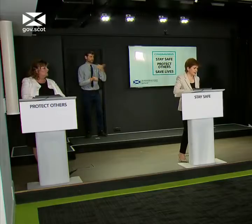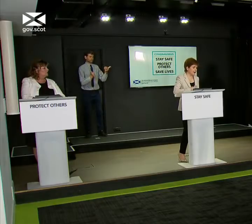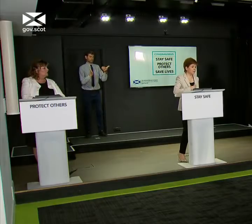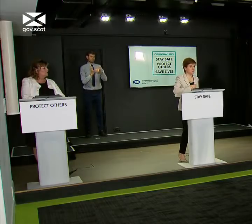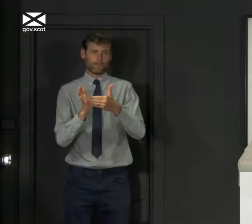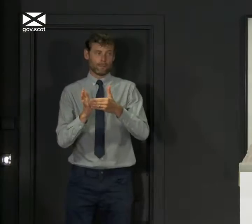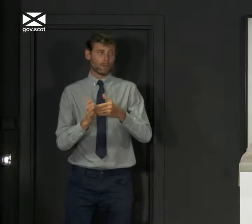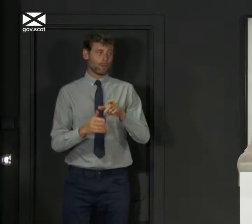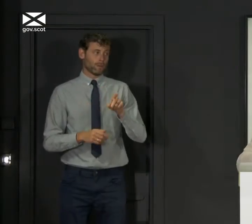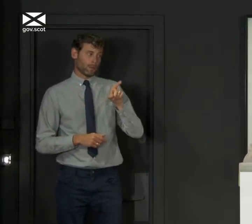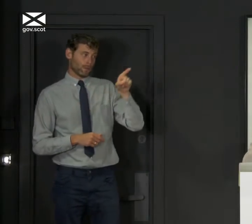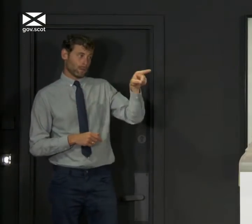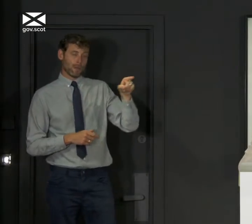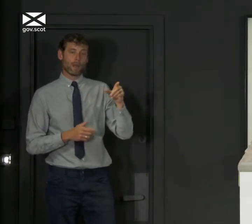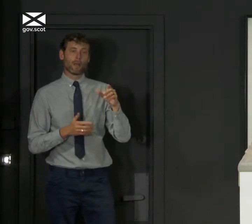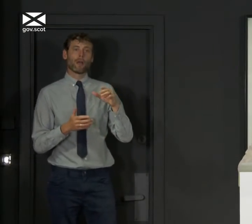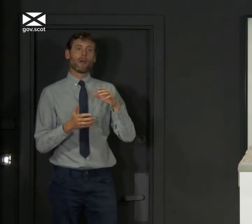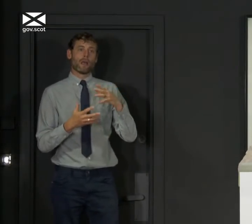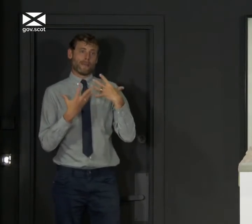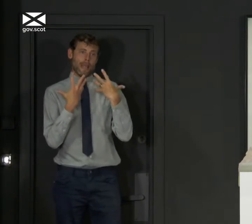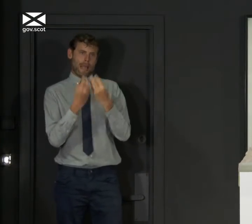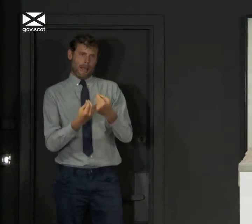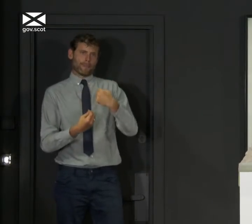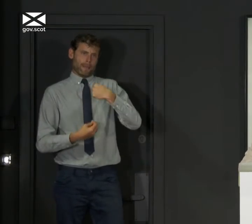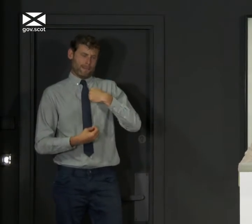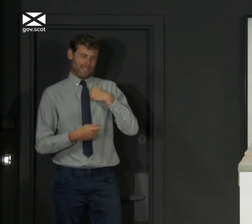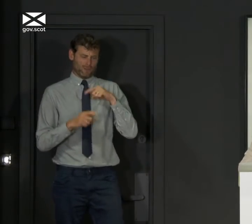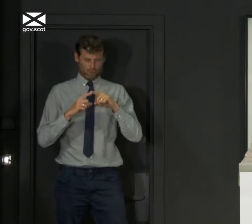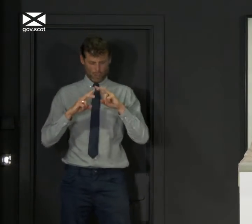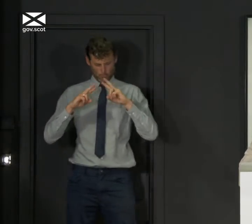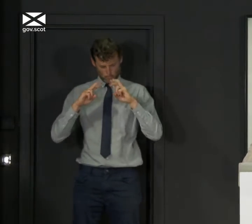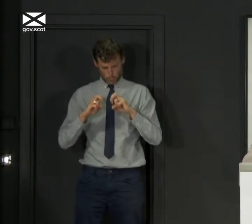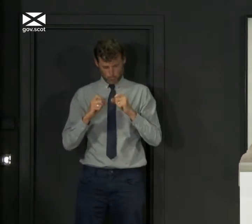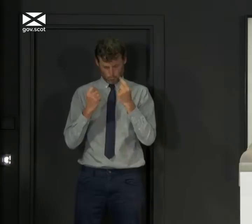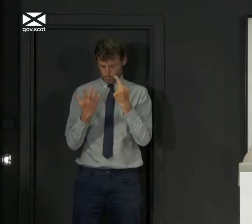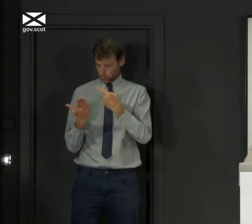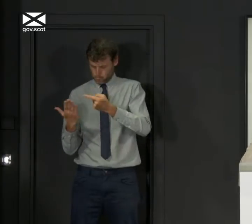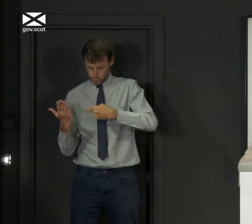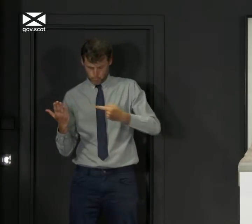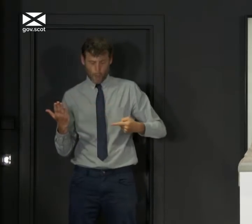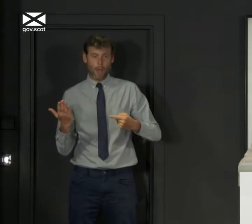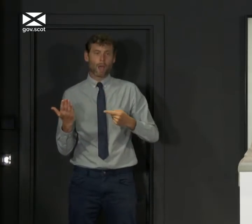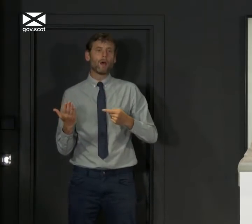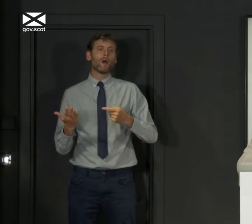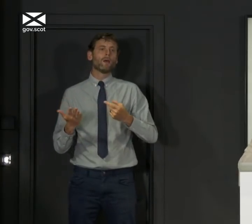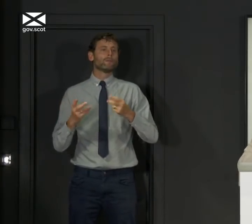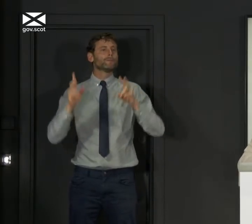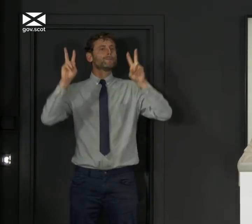been helping me and the Cabinet understand. We talk about a second wave, and actually